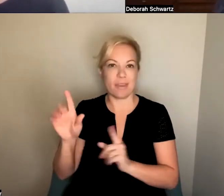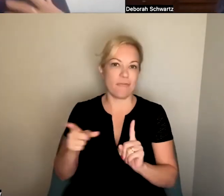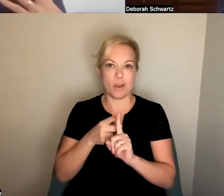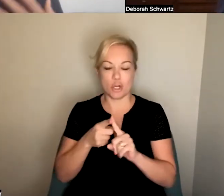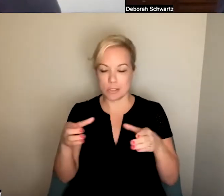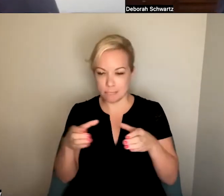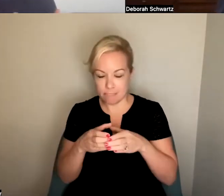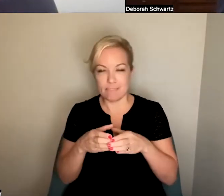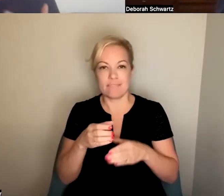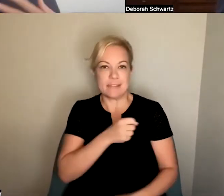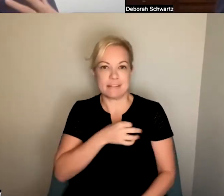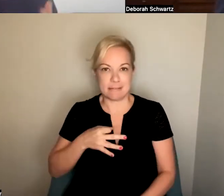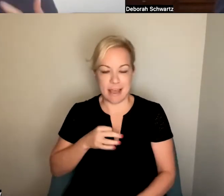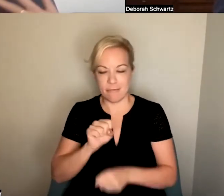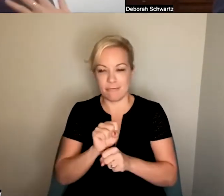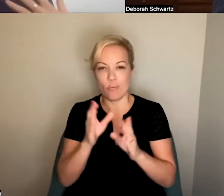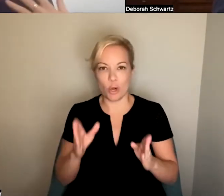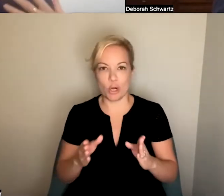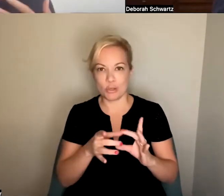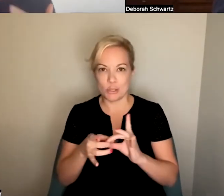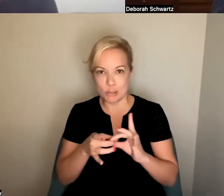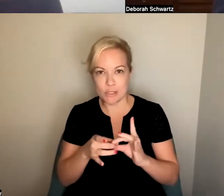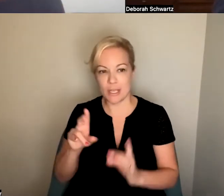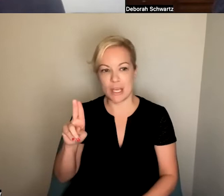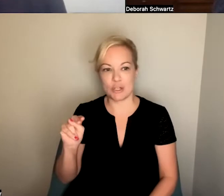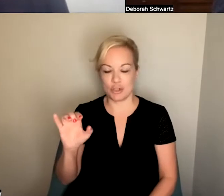who were very clear like, you know, those are- we're not like those other blue collar workers,